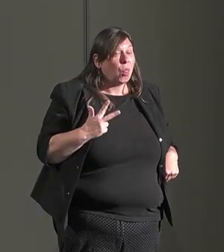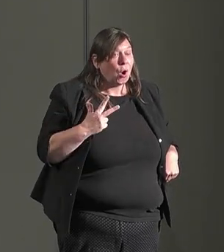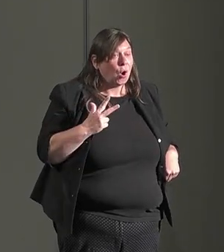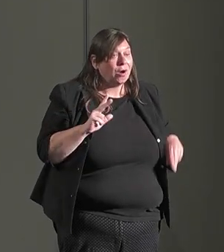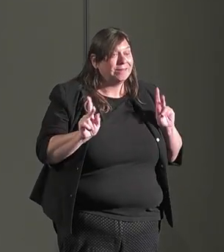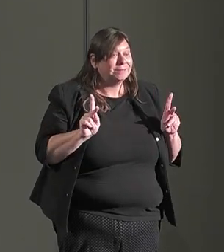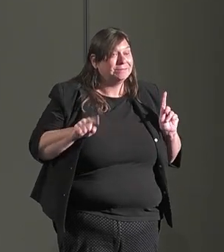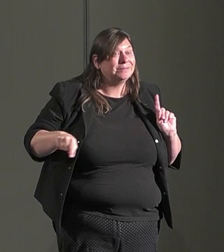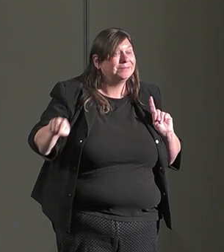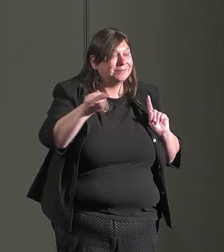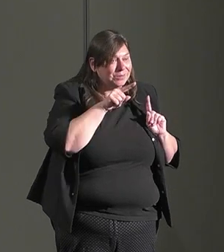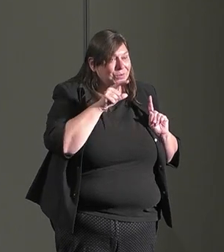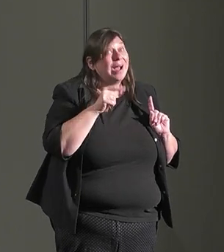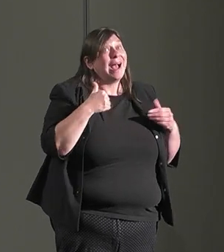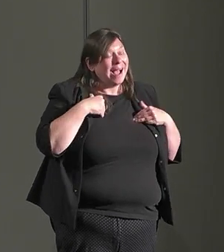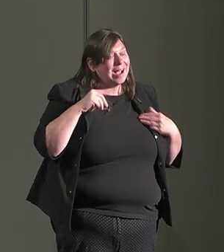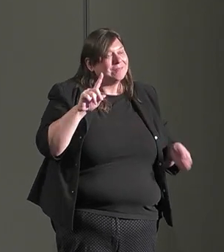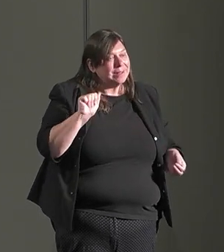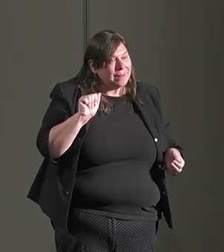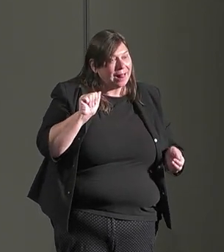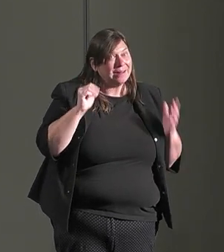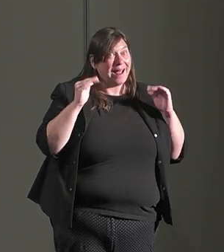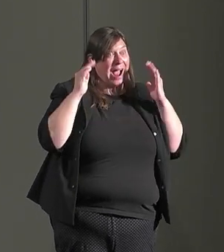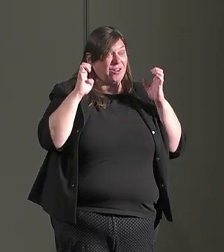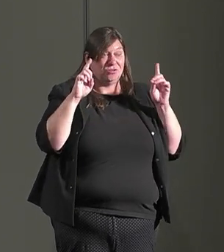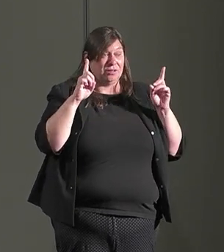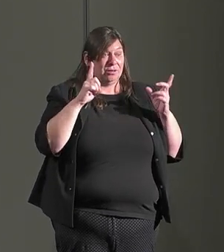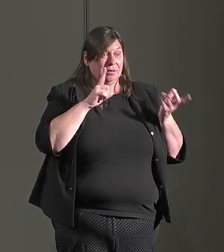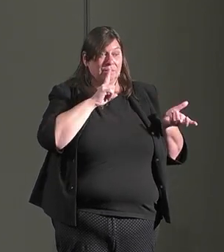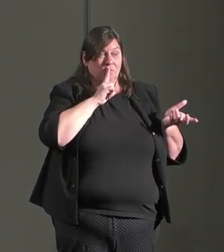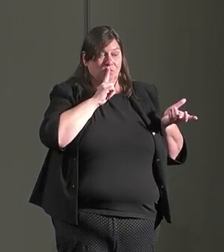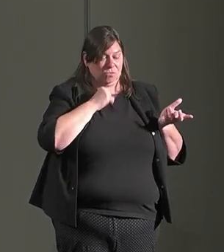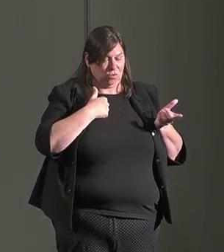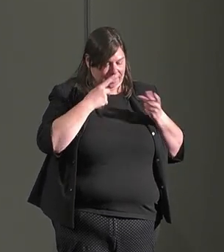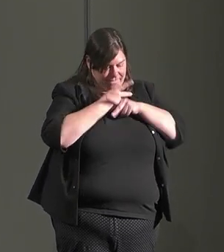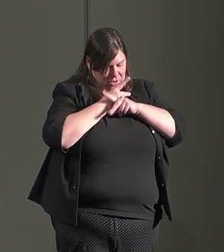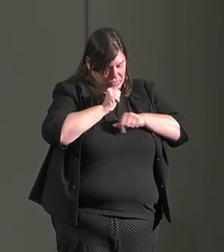2/3 of people with a disability and higher education are trying to solve it themselves.